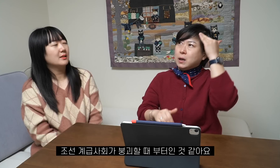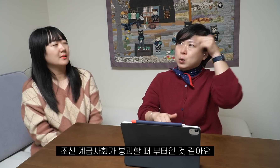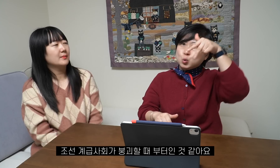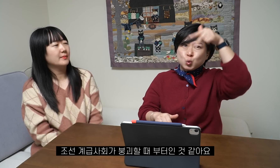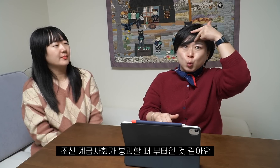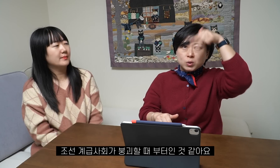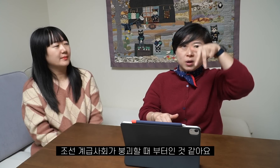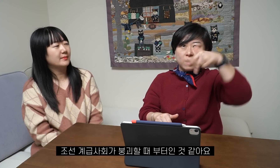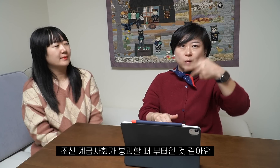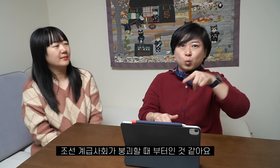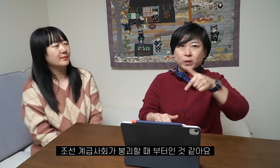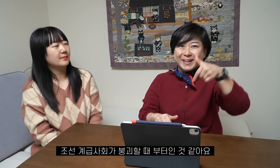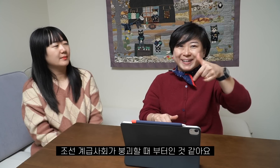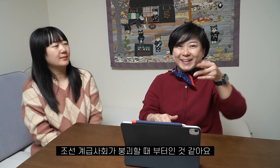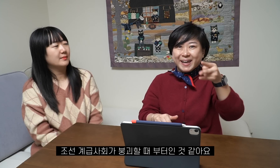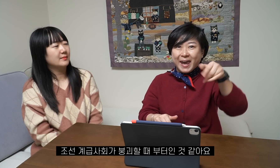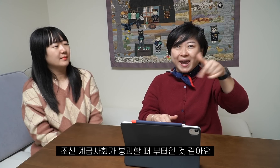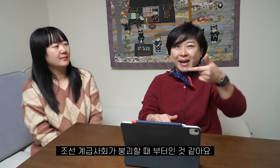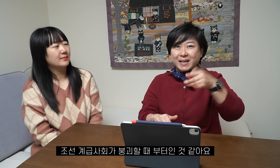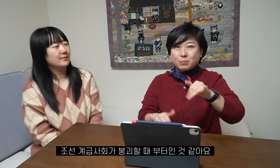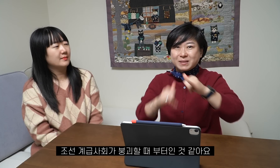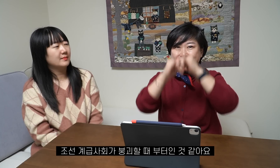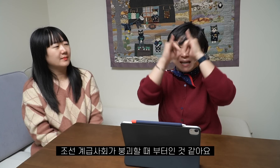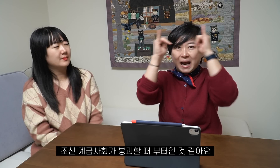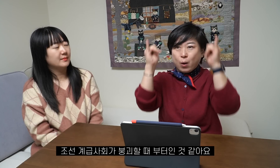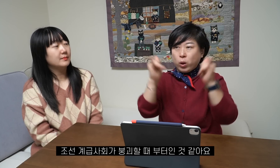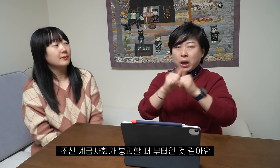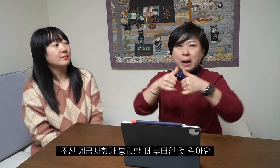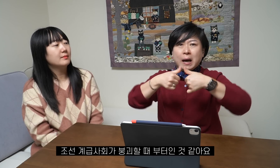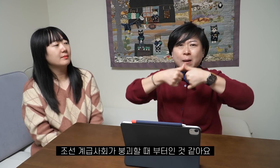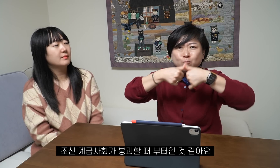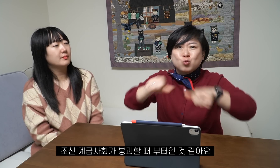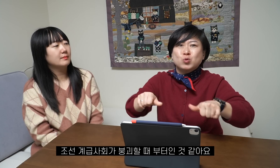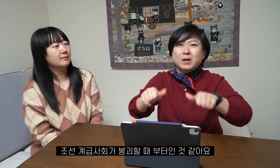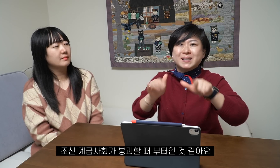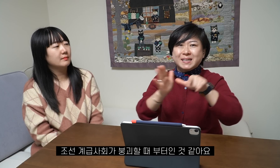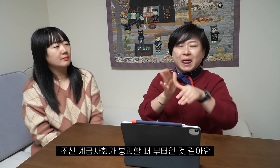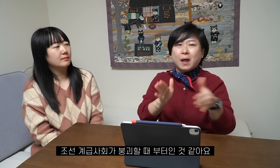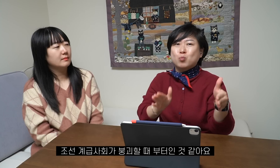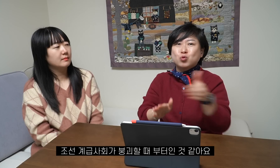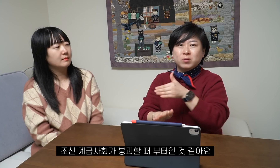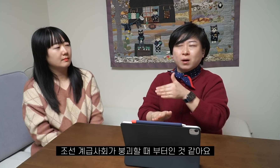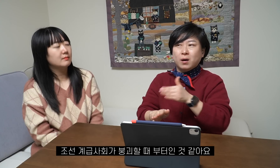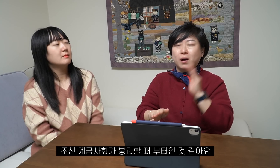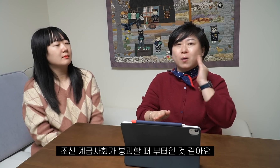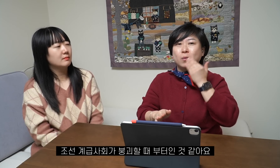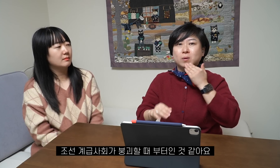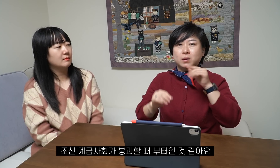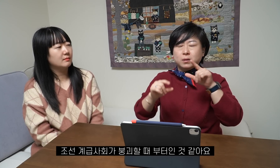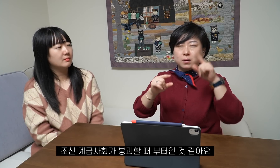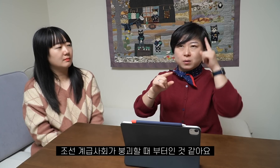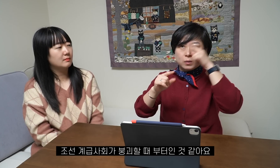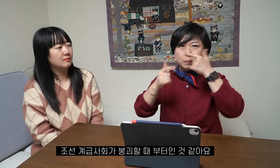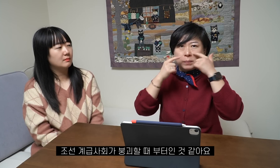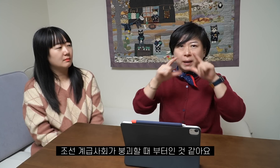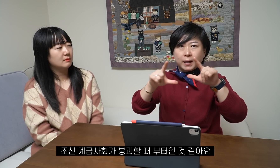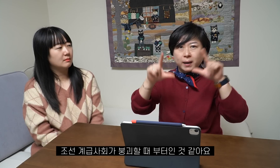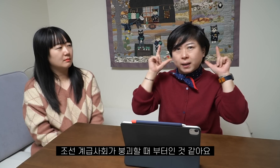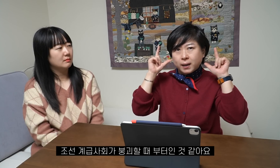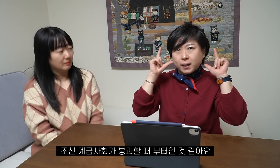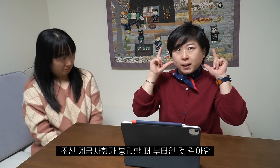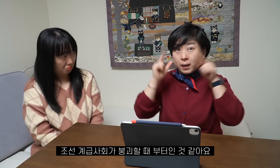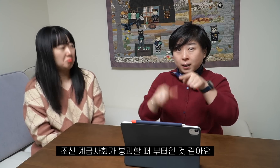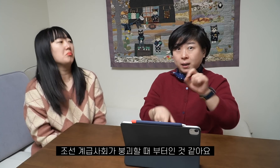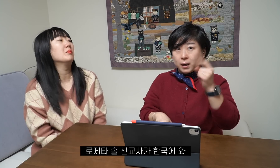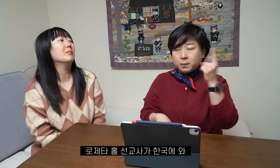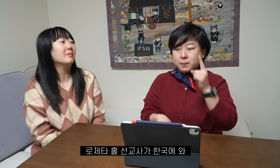when the Joseon class society collapsed.